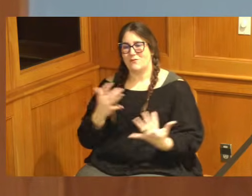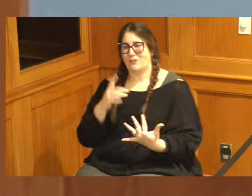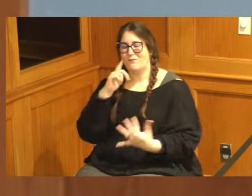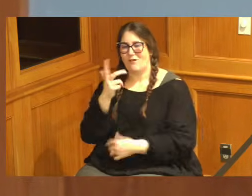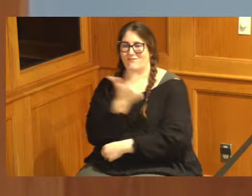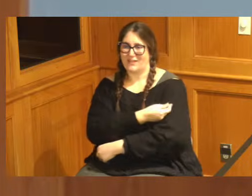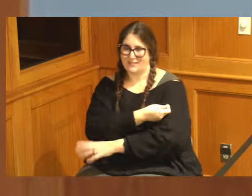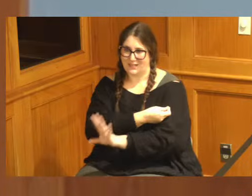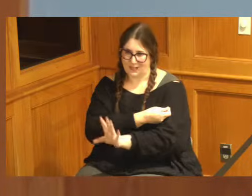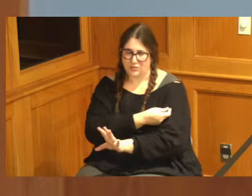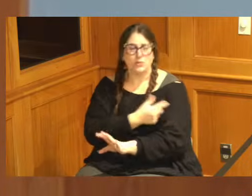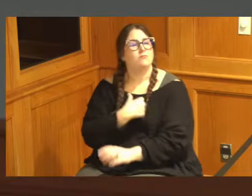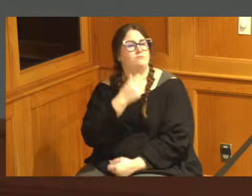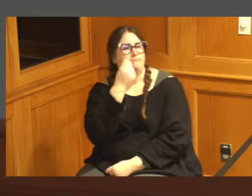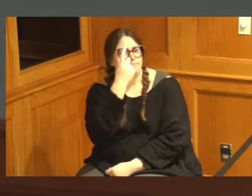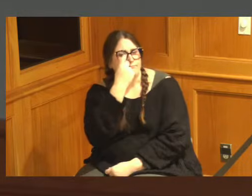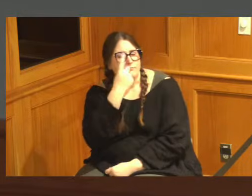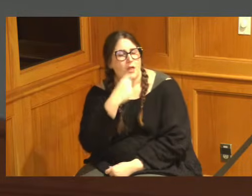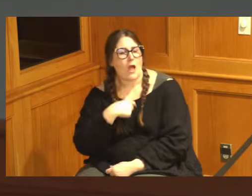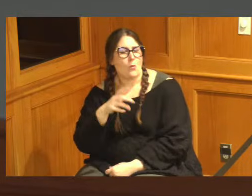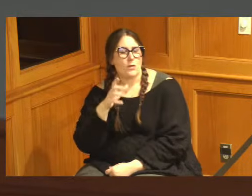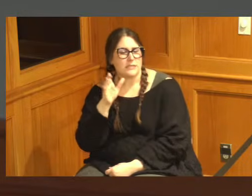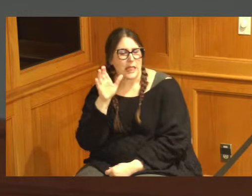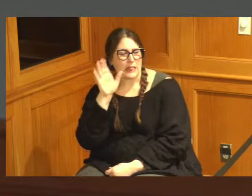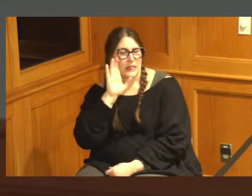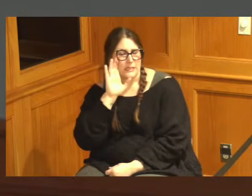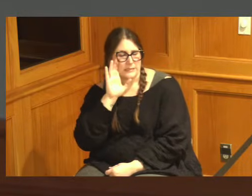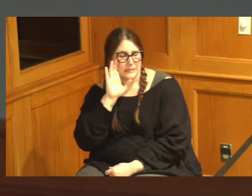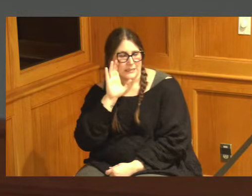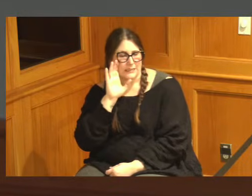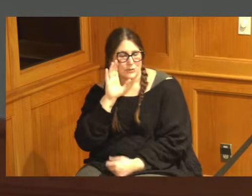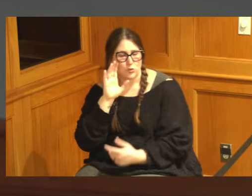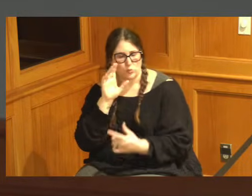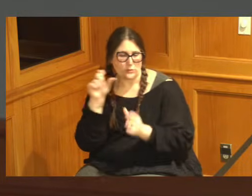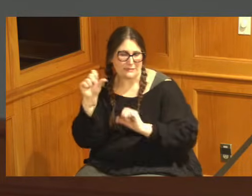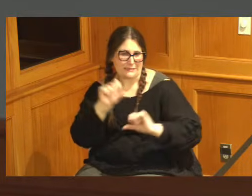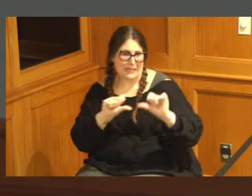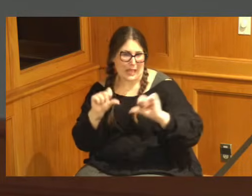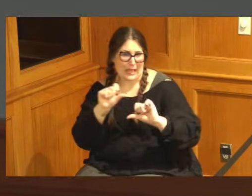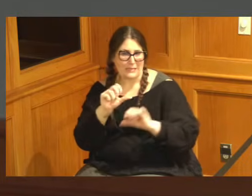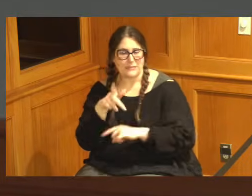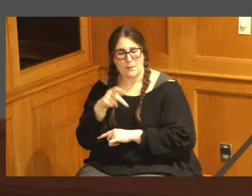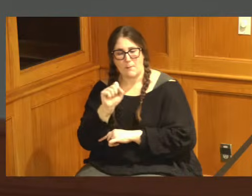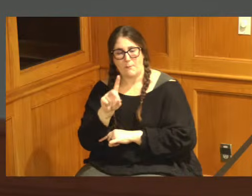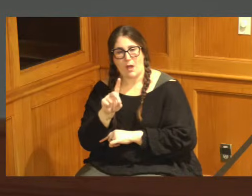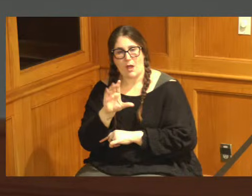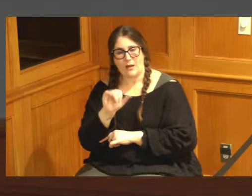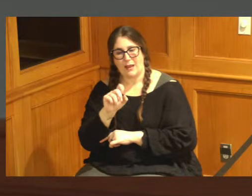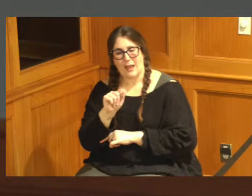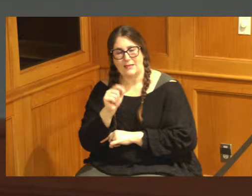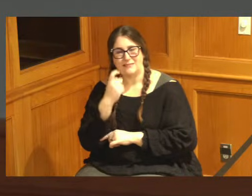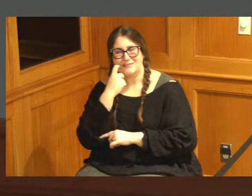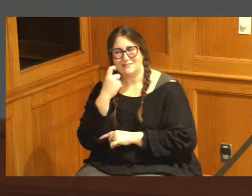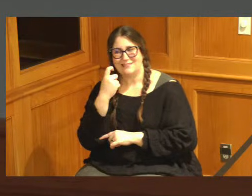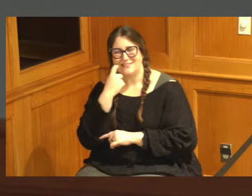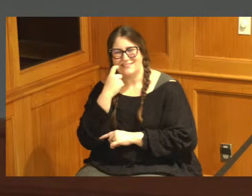then just one last question. I was listening to a science podcast recently that was talking about